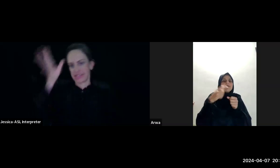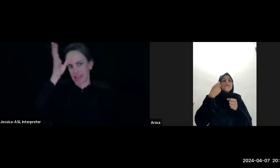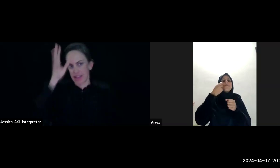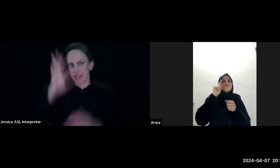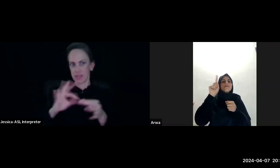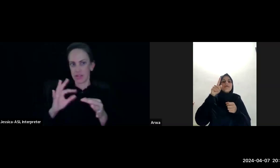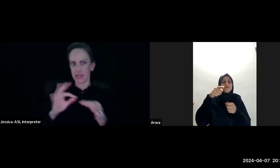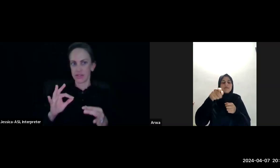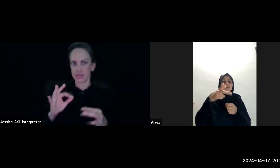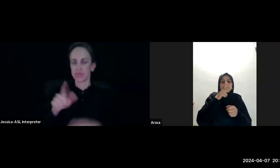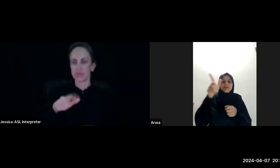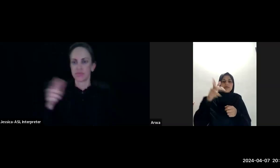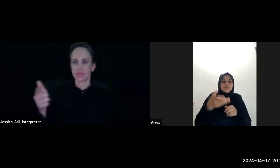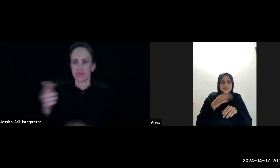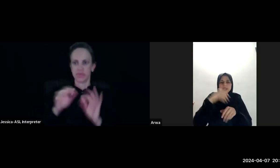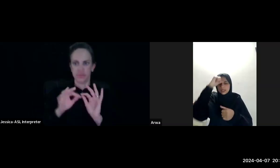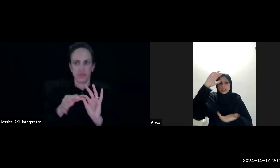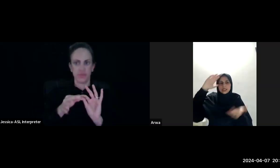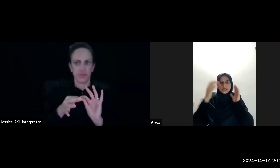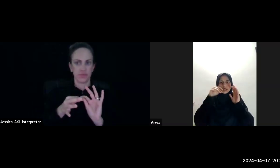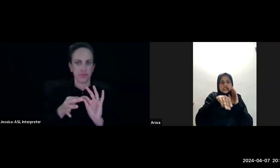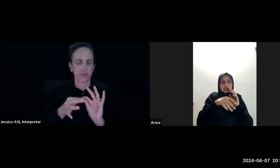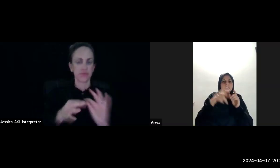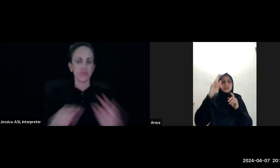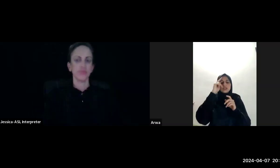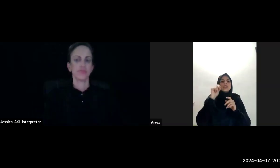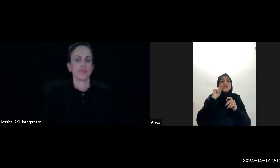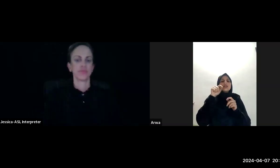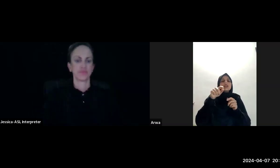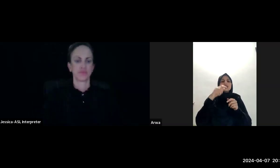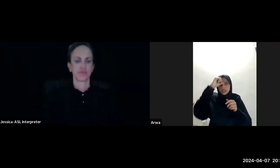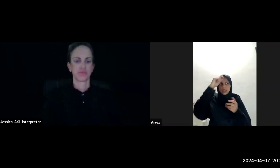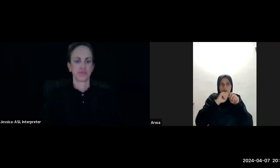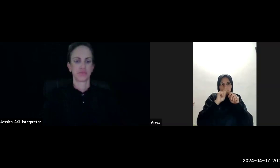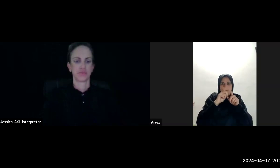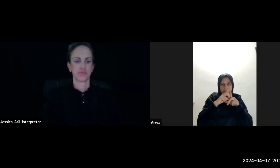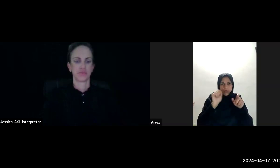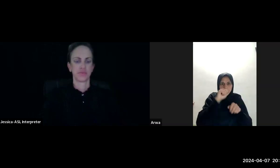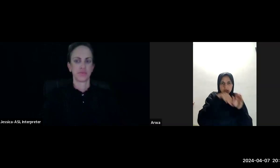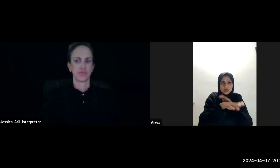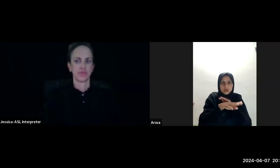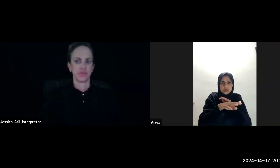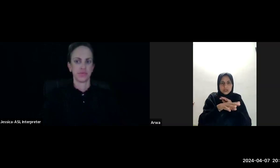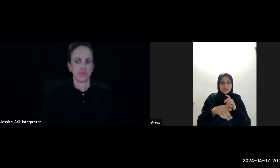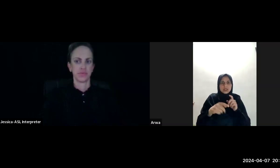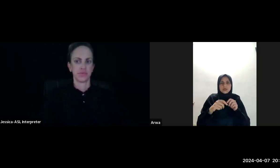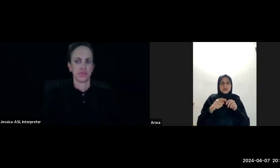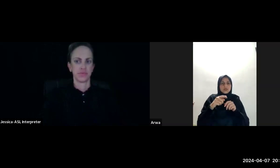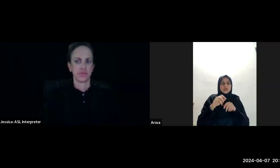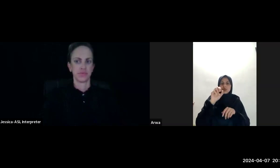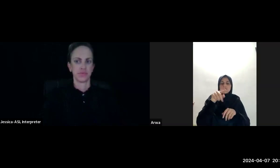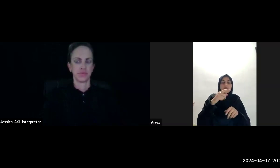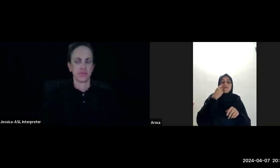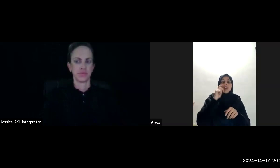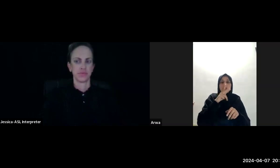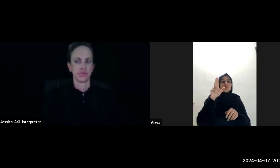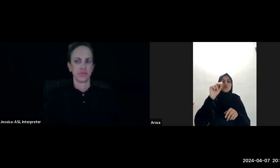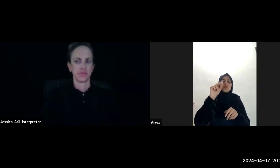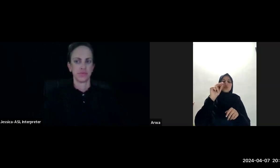on CRISPR Technology for Usher syndrome? [Dr Kumar speaking] not that I know sir. not that I know because um CRISPR is